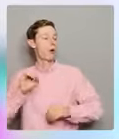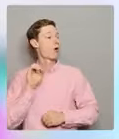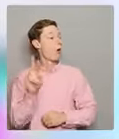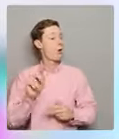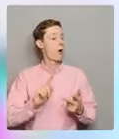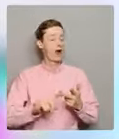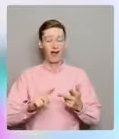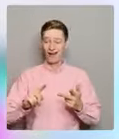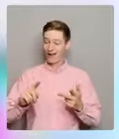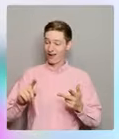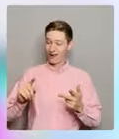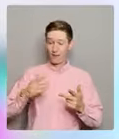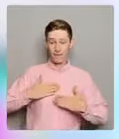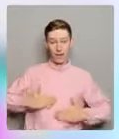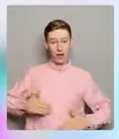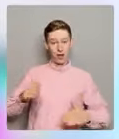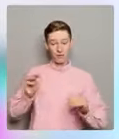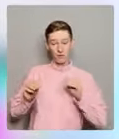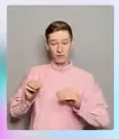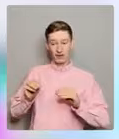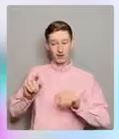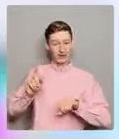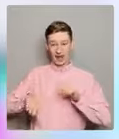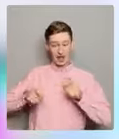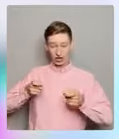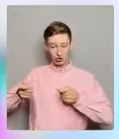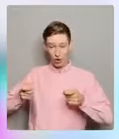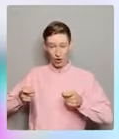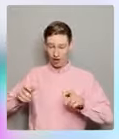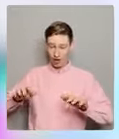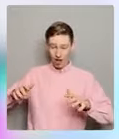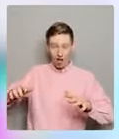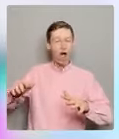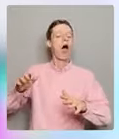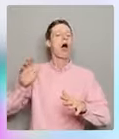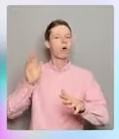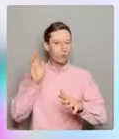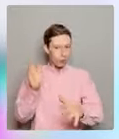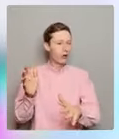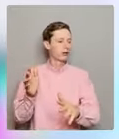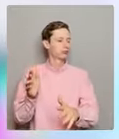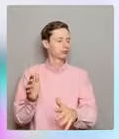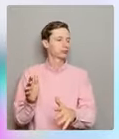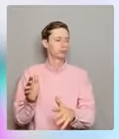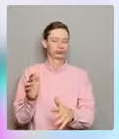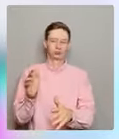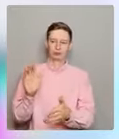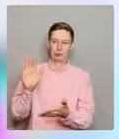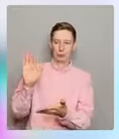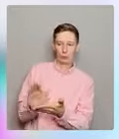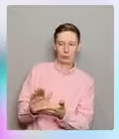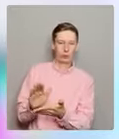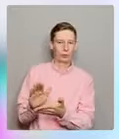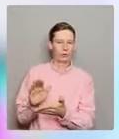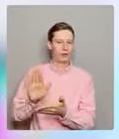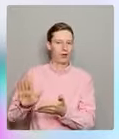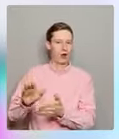so that an uncontrollable movement is dampened down. Yeah. In many cases, these are very simple solutions but they can profoundly affect